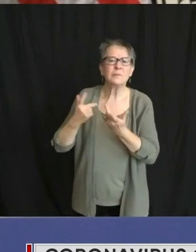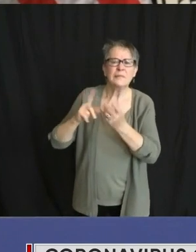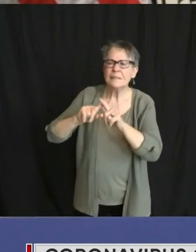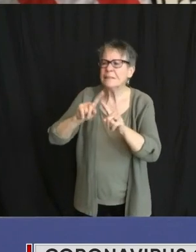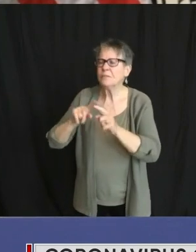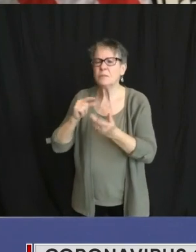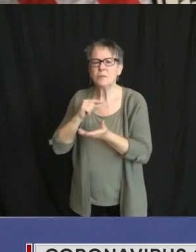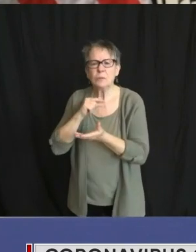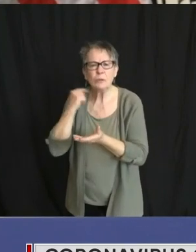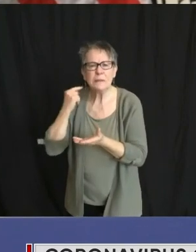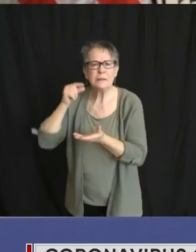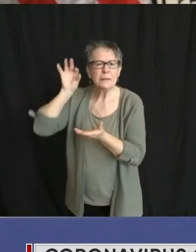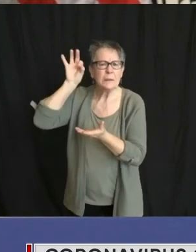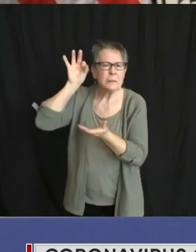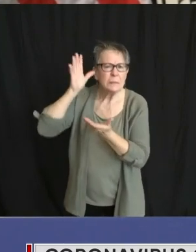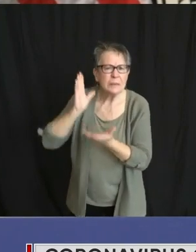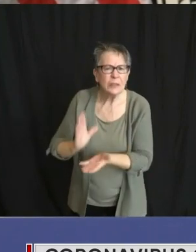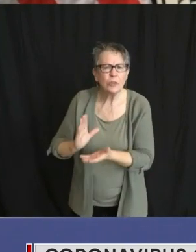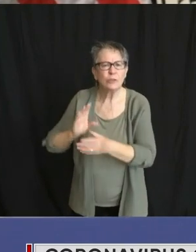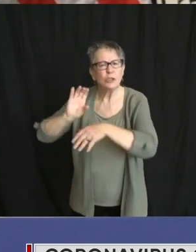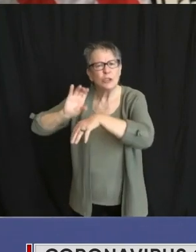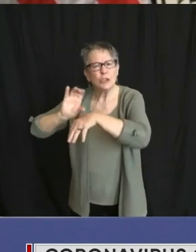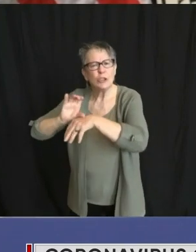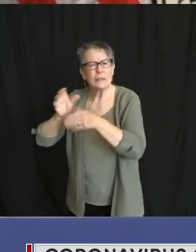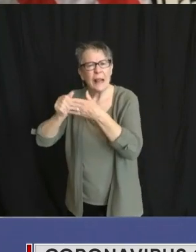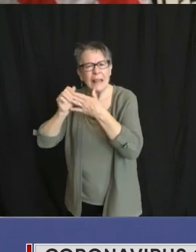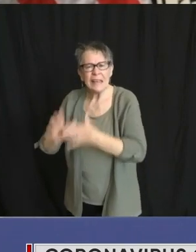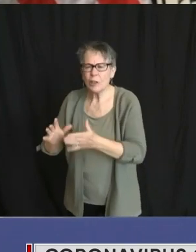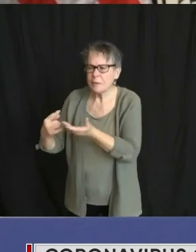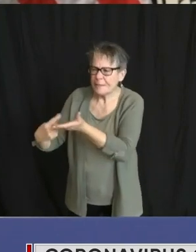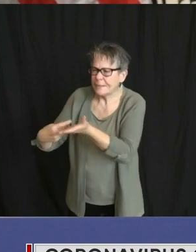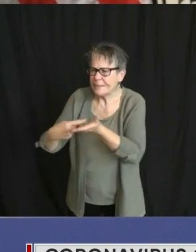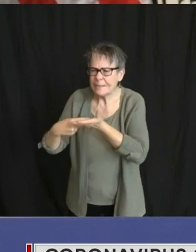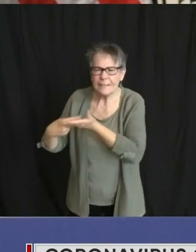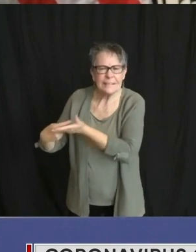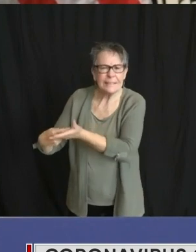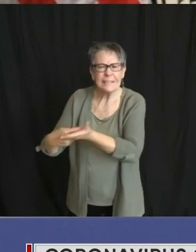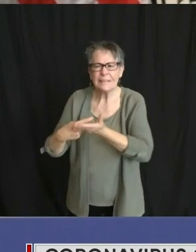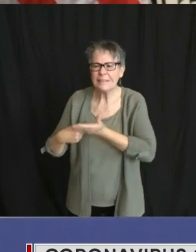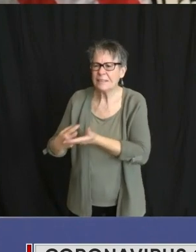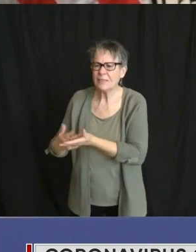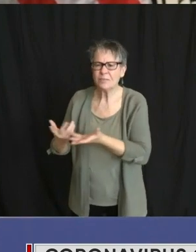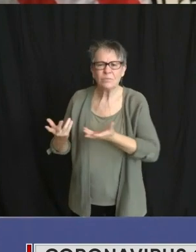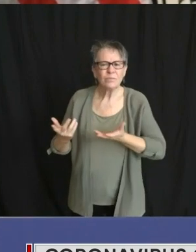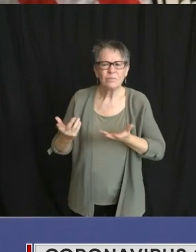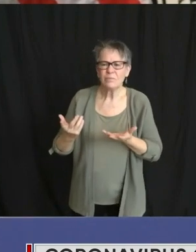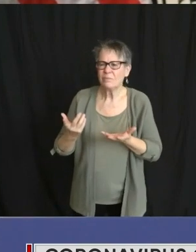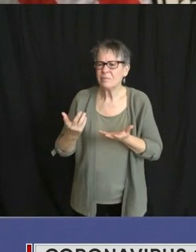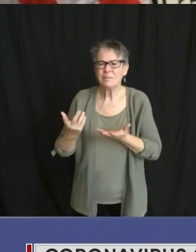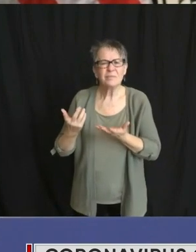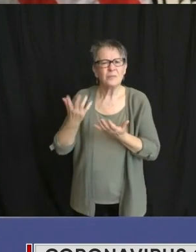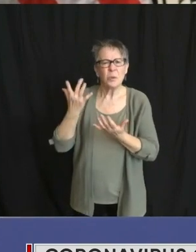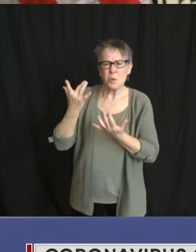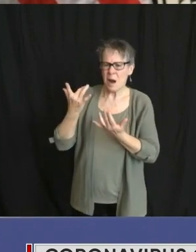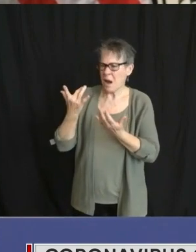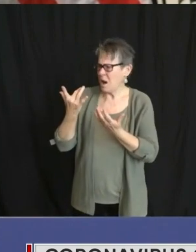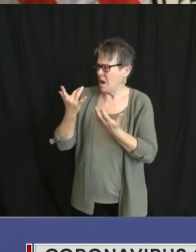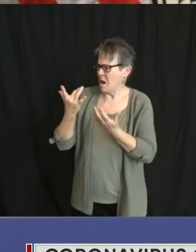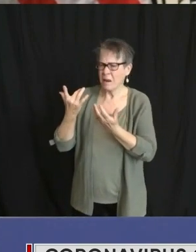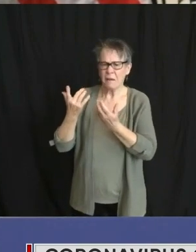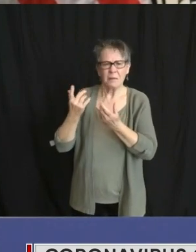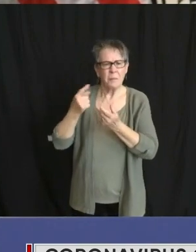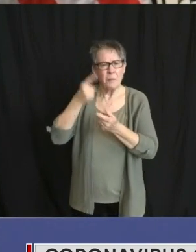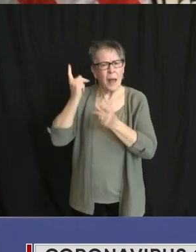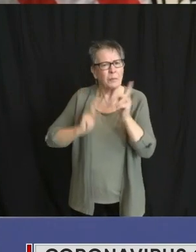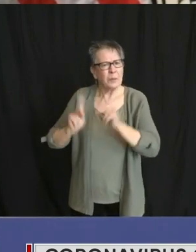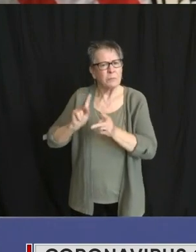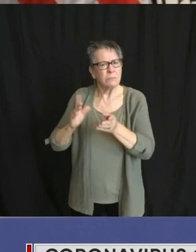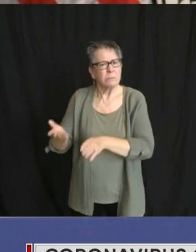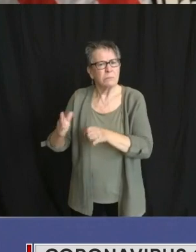JUSTICE. REVEREND BOYER AND HIS